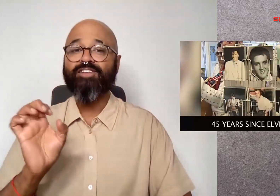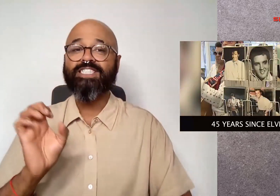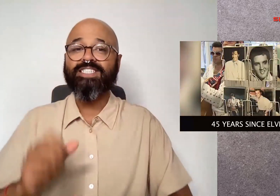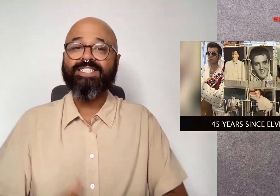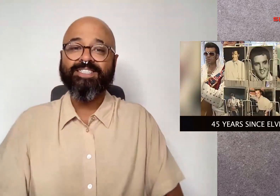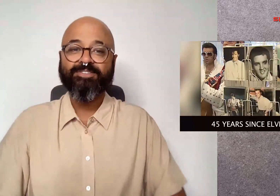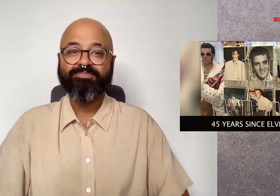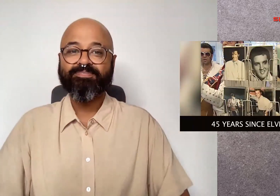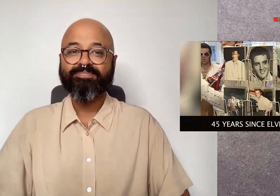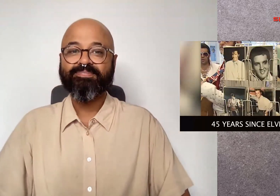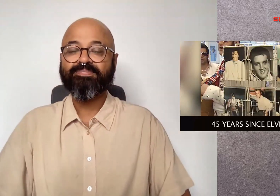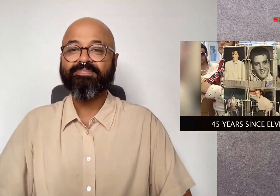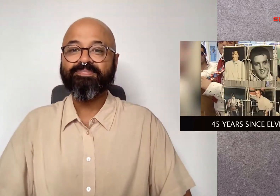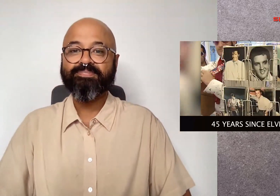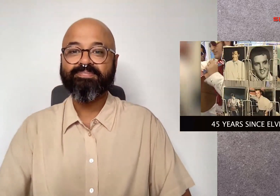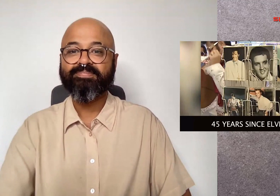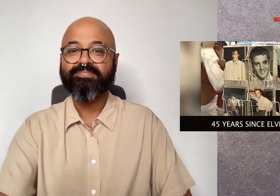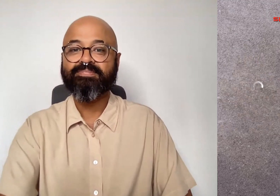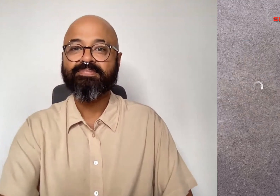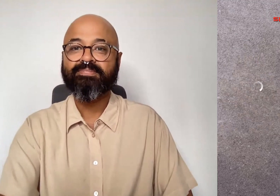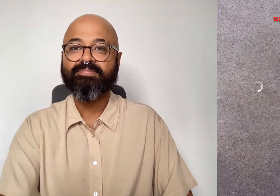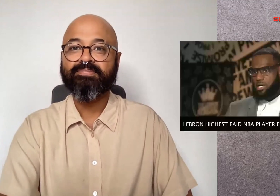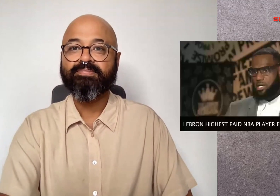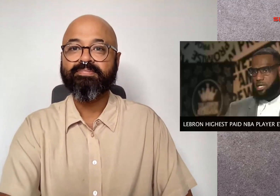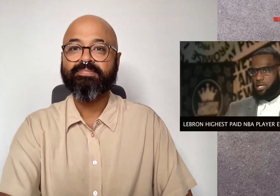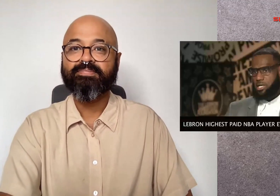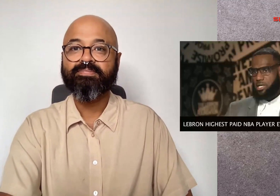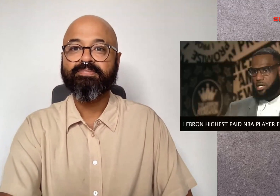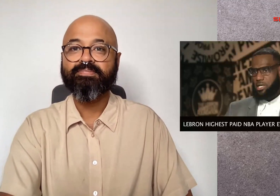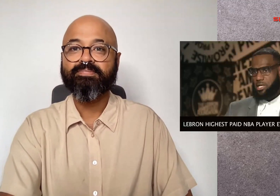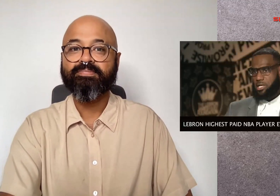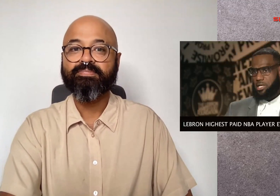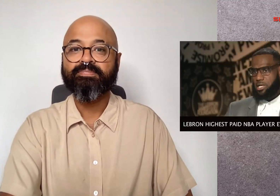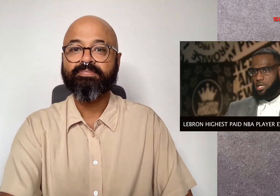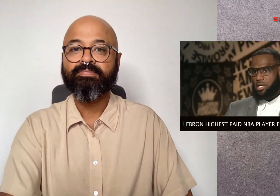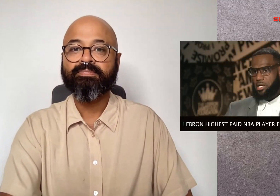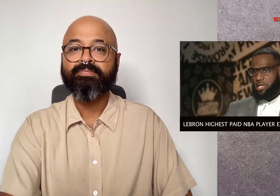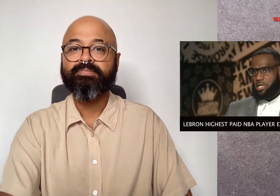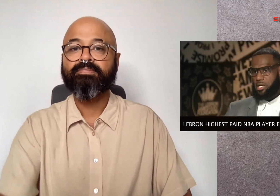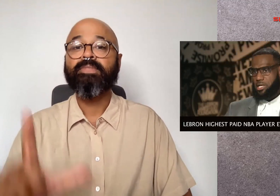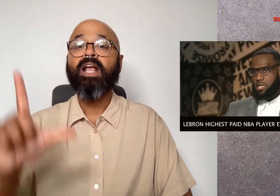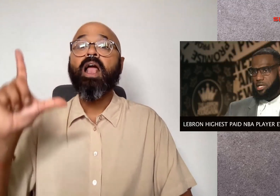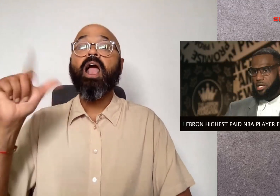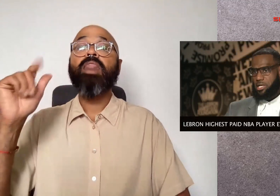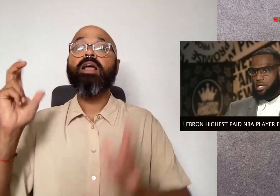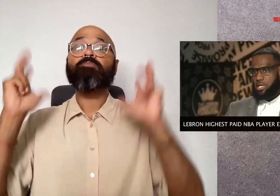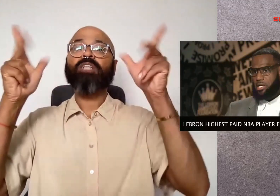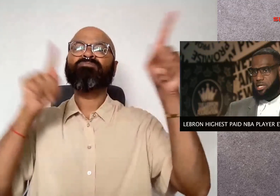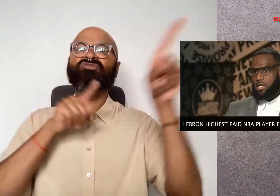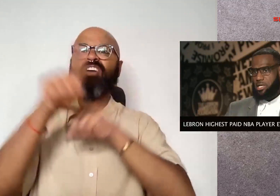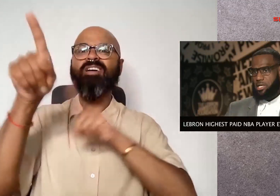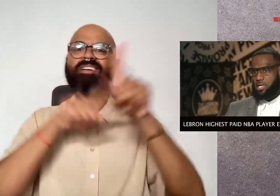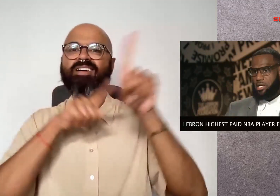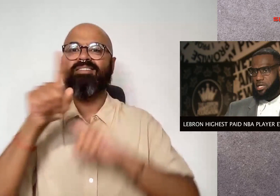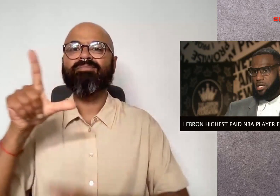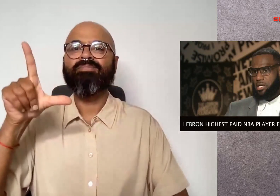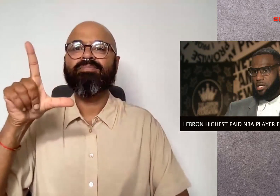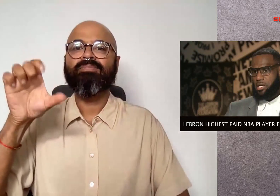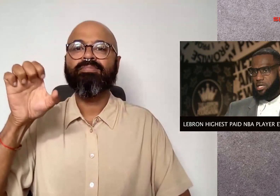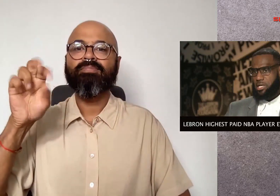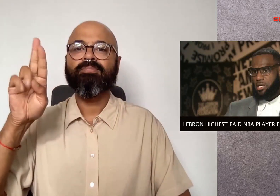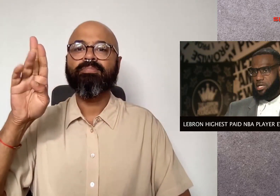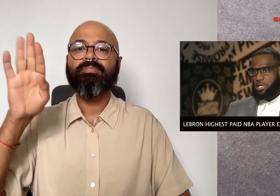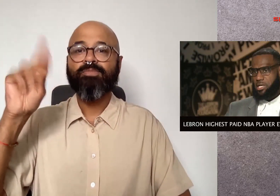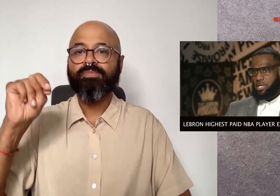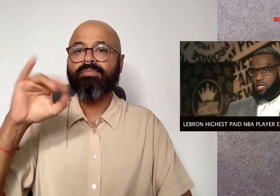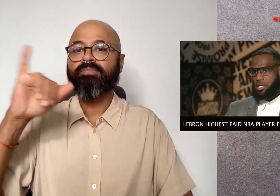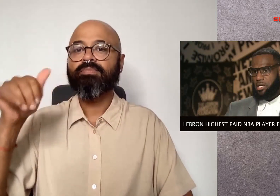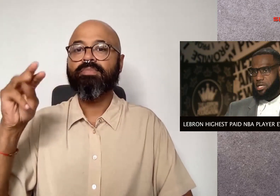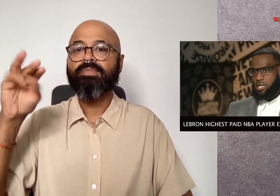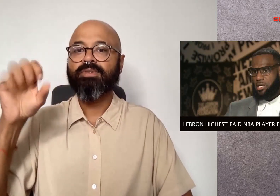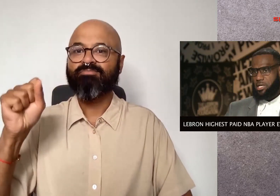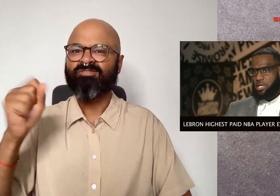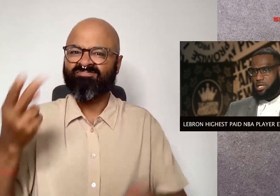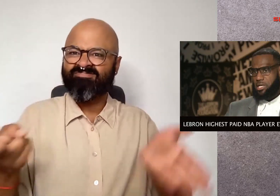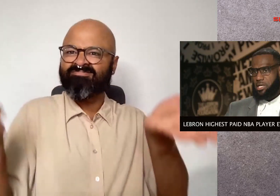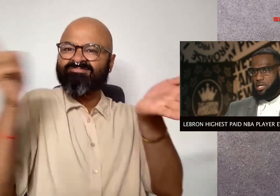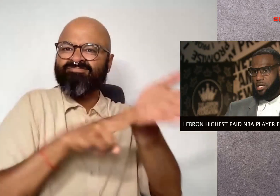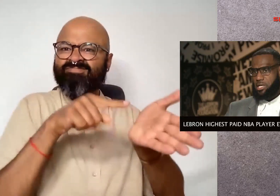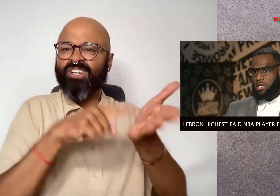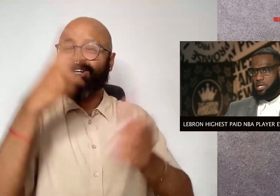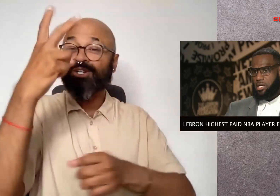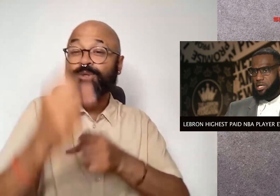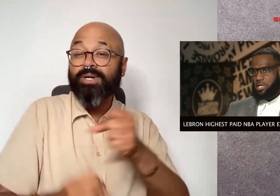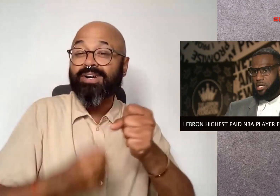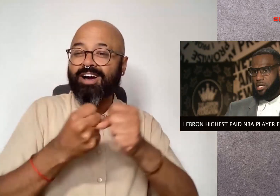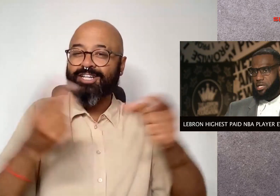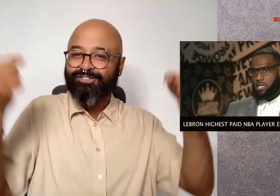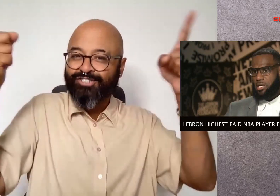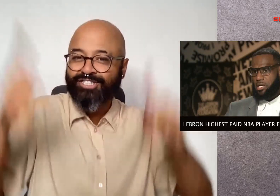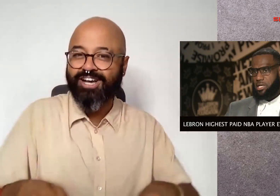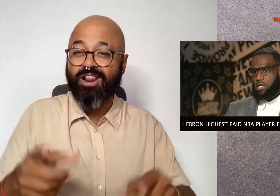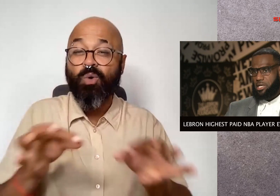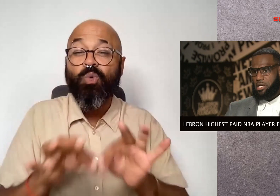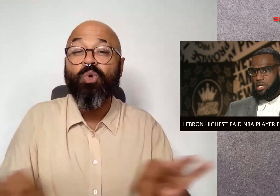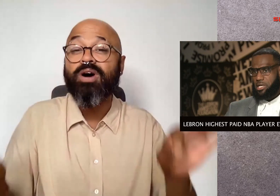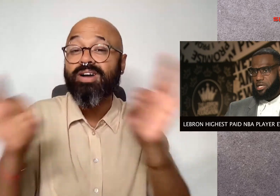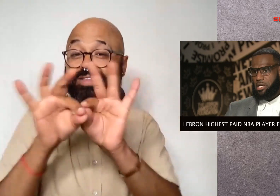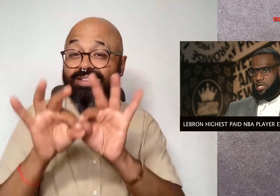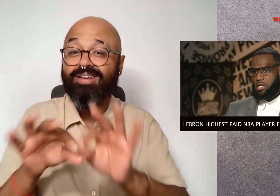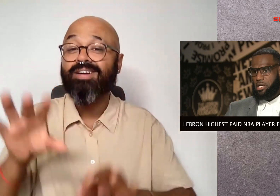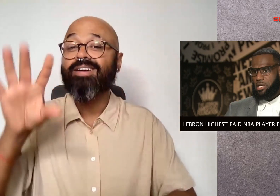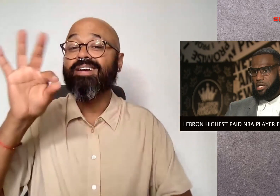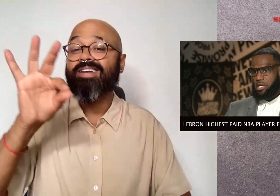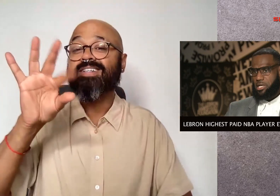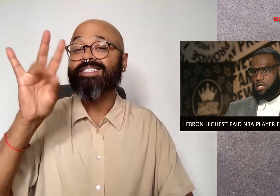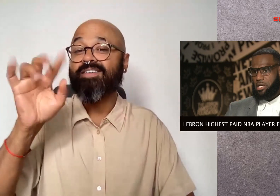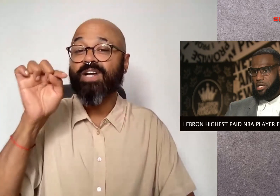still come to honor him LA Lakers start Lebron James just signed a two-year extension deal